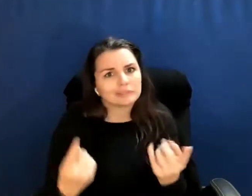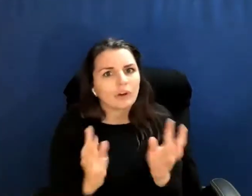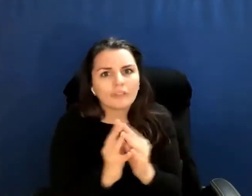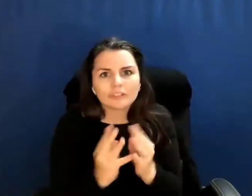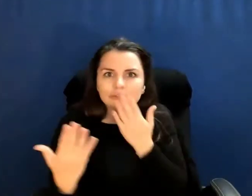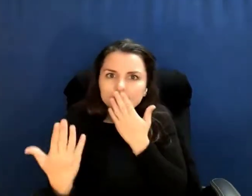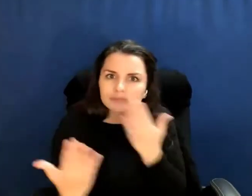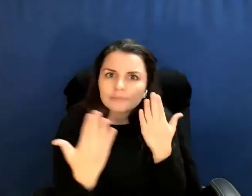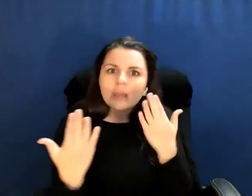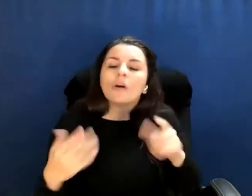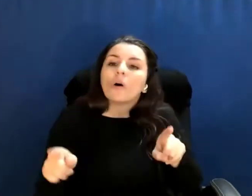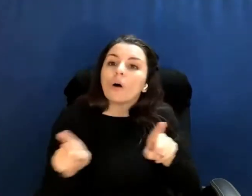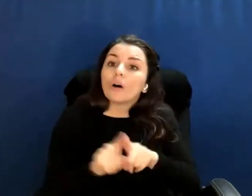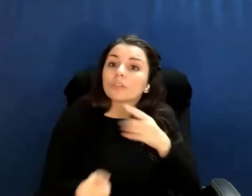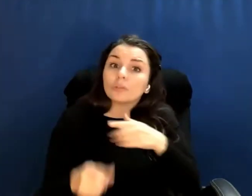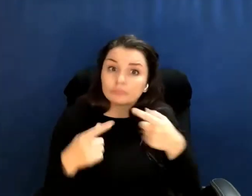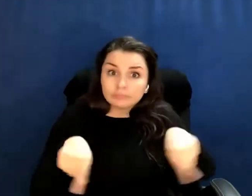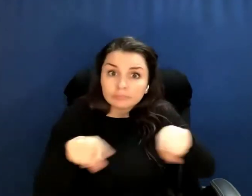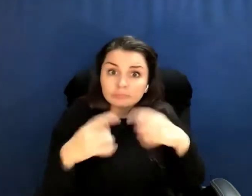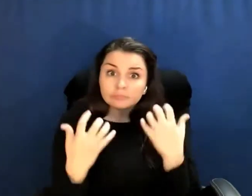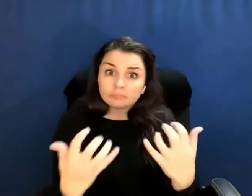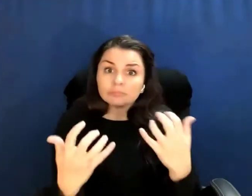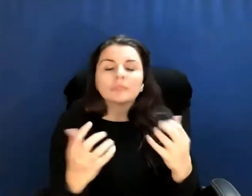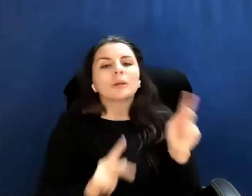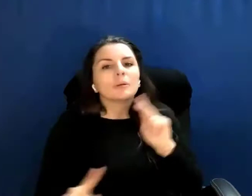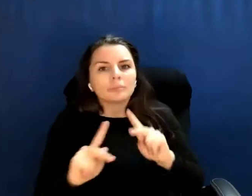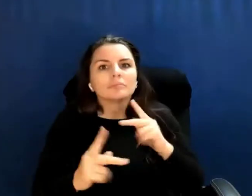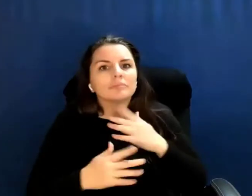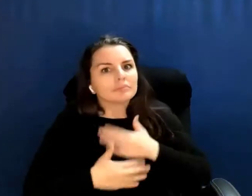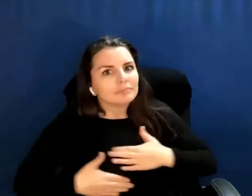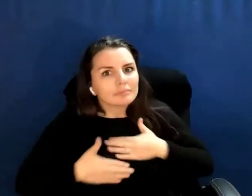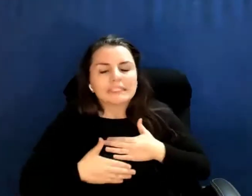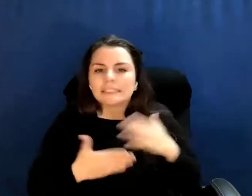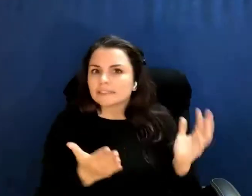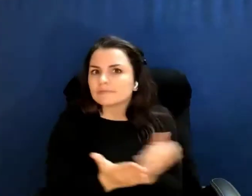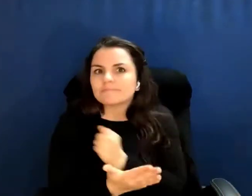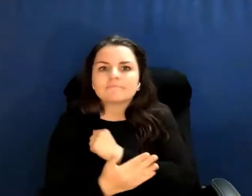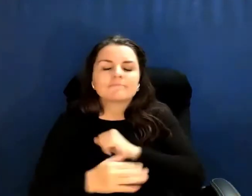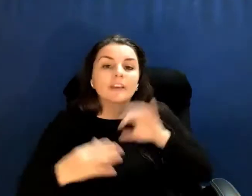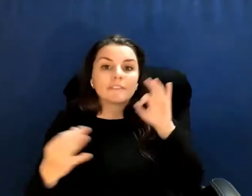Please take a moment and fill out the feedback form. You're going to find it just where you found the button